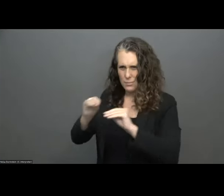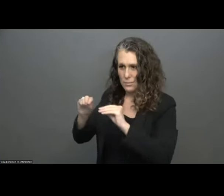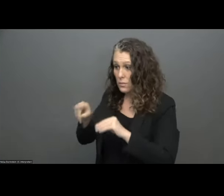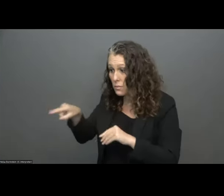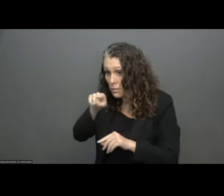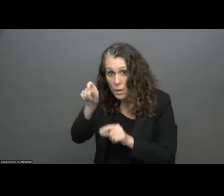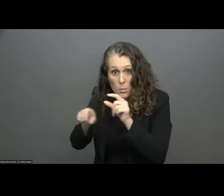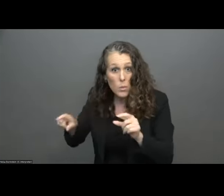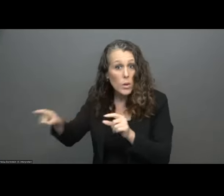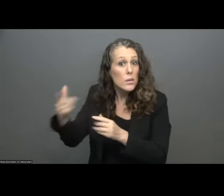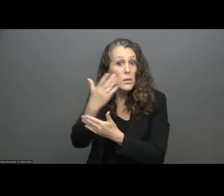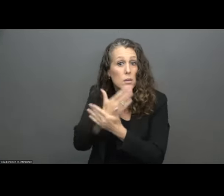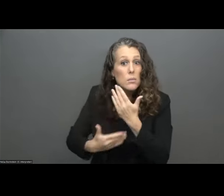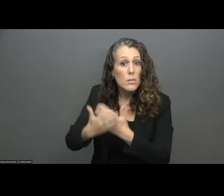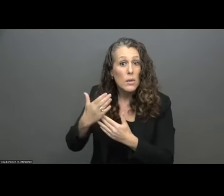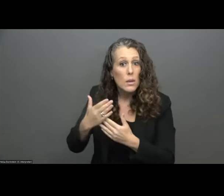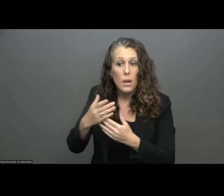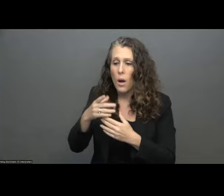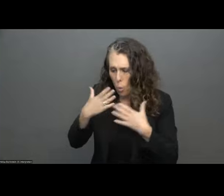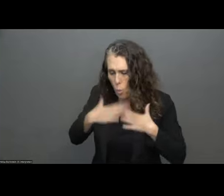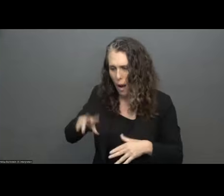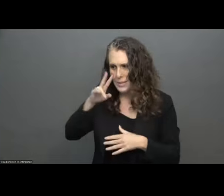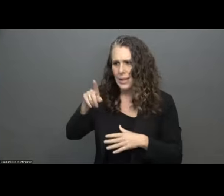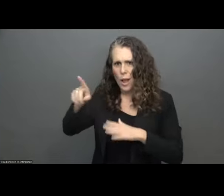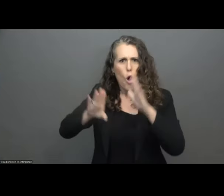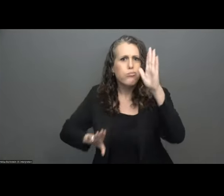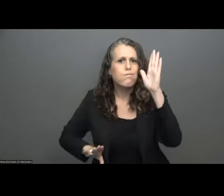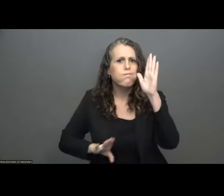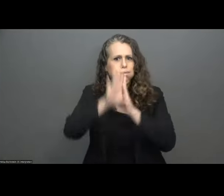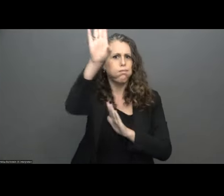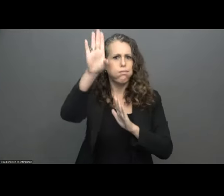disabilities can actually flourish within the organization without any stigma or any